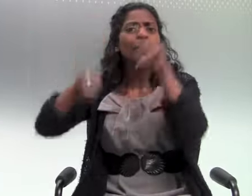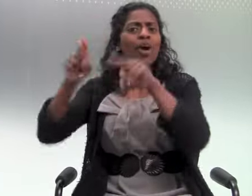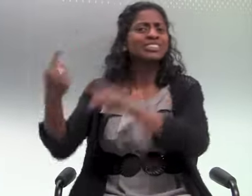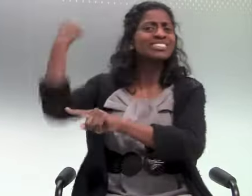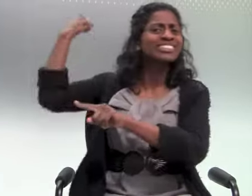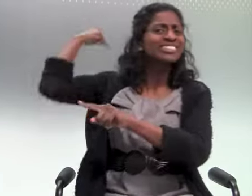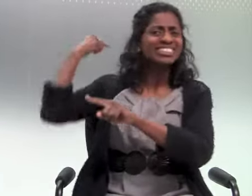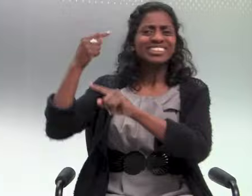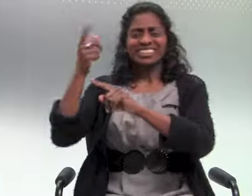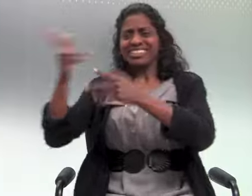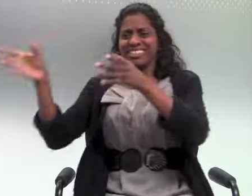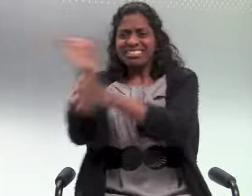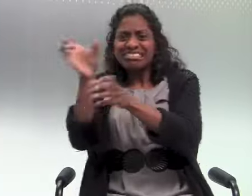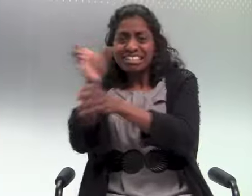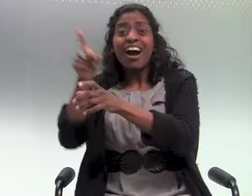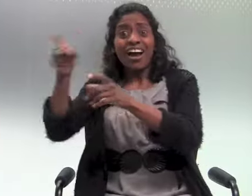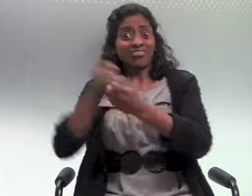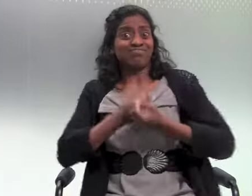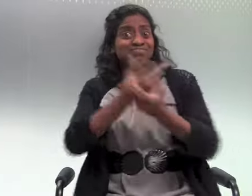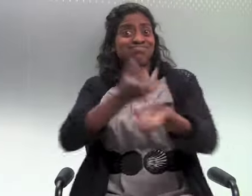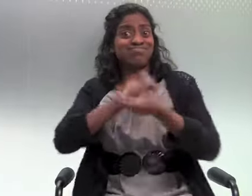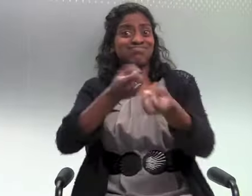monologues, which they had performed during mock auditions.